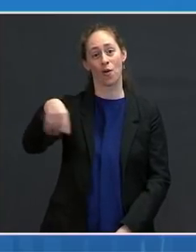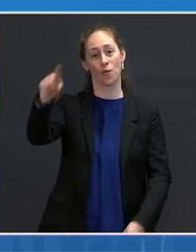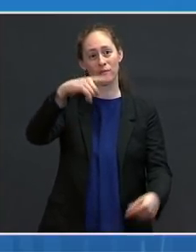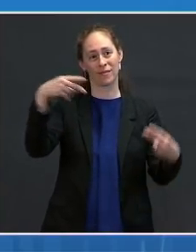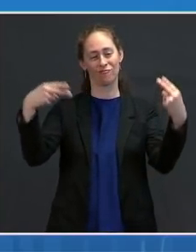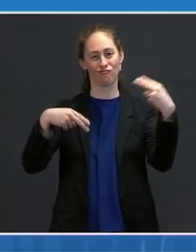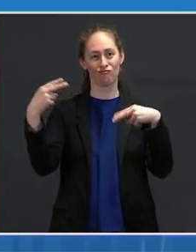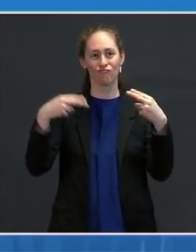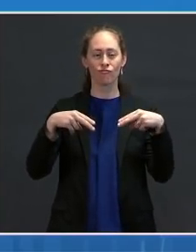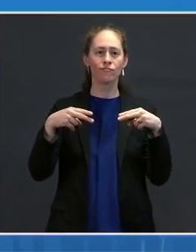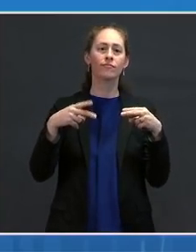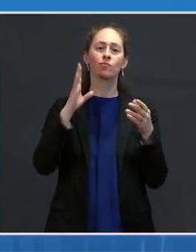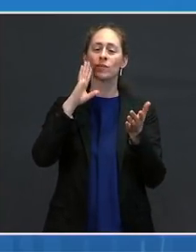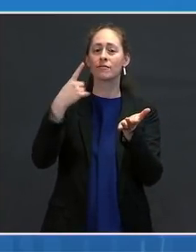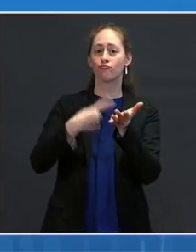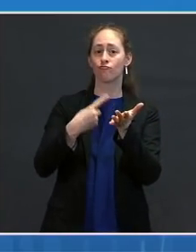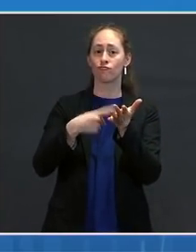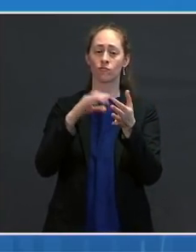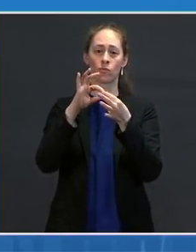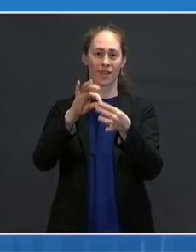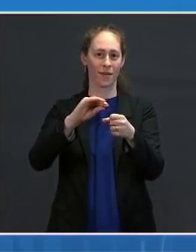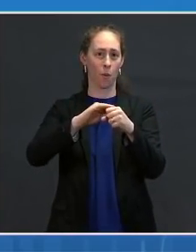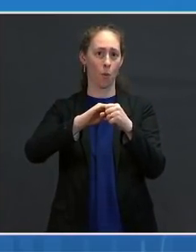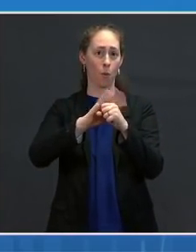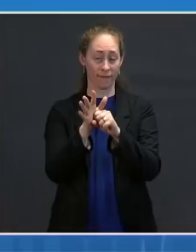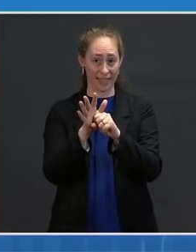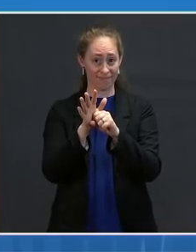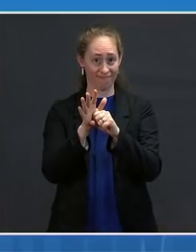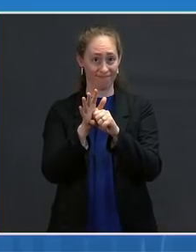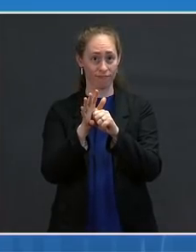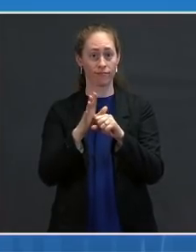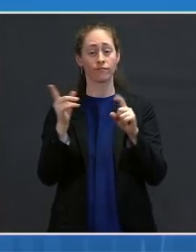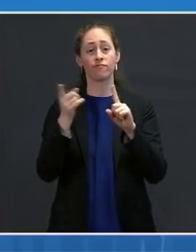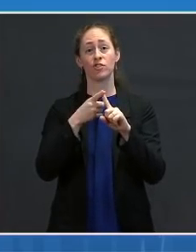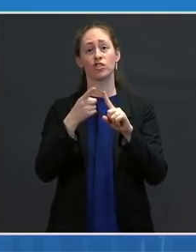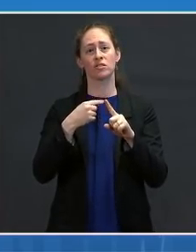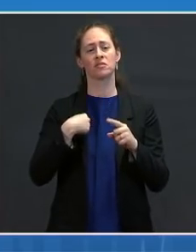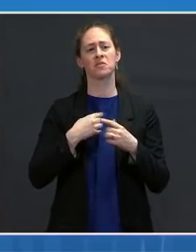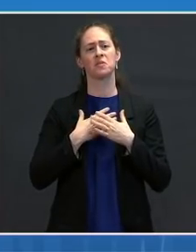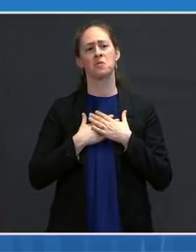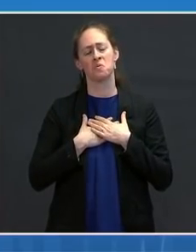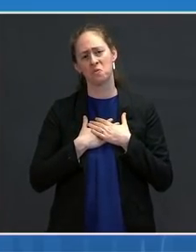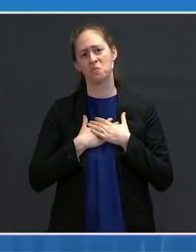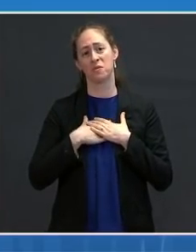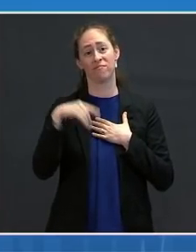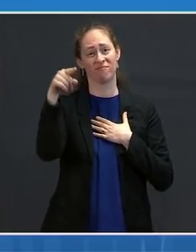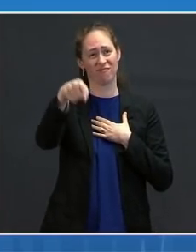First, I want to start by saying that our hearts go out to the people in Texas, Louisiana, and across the country